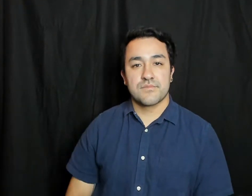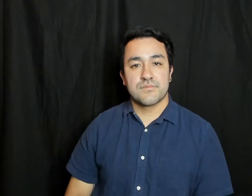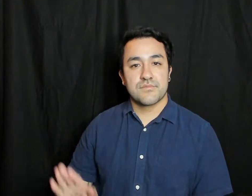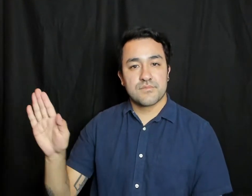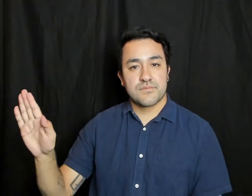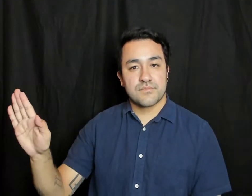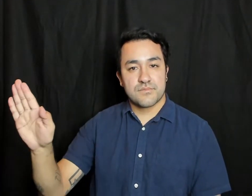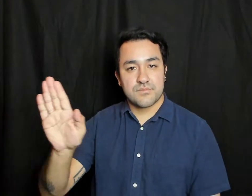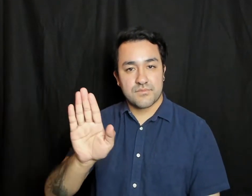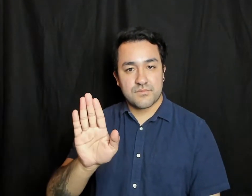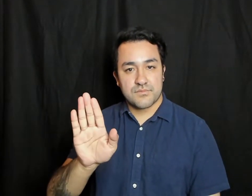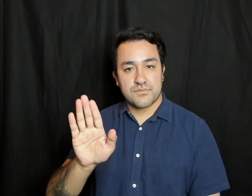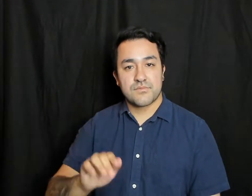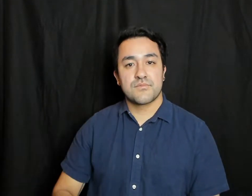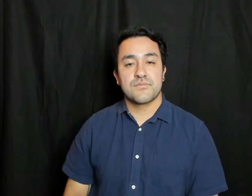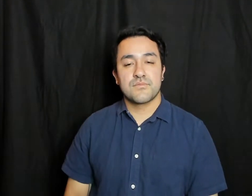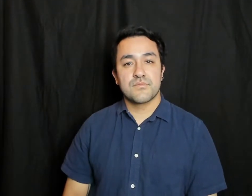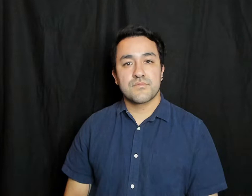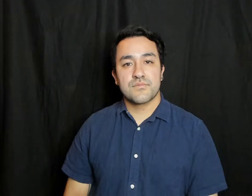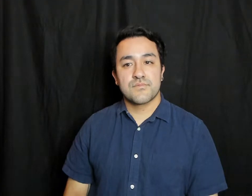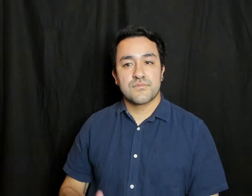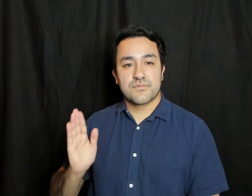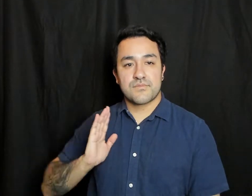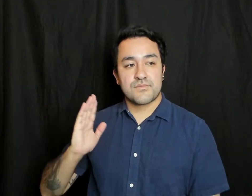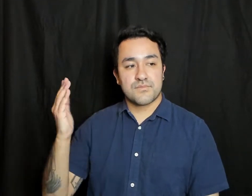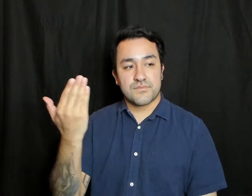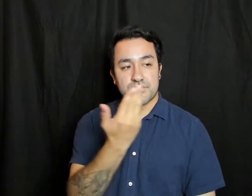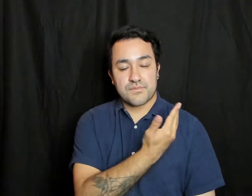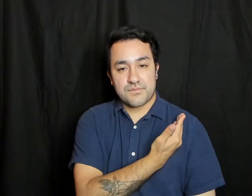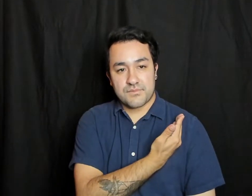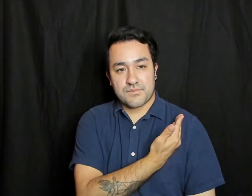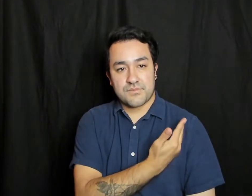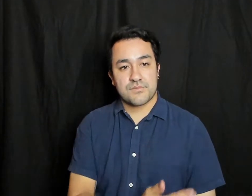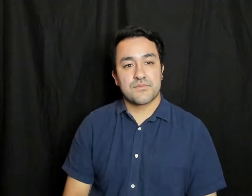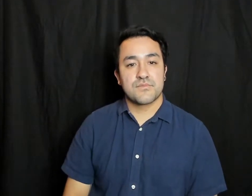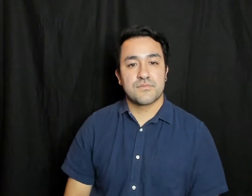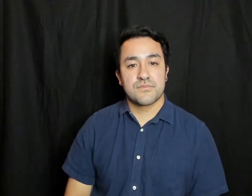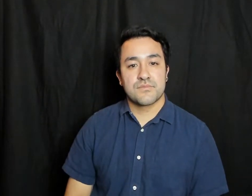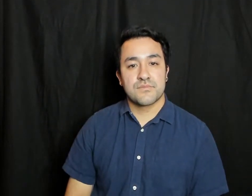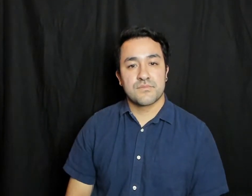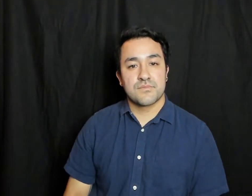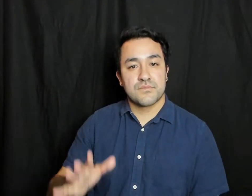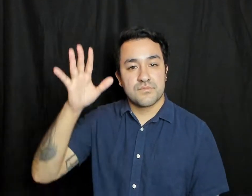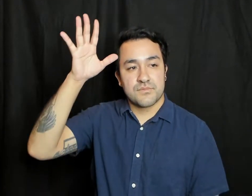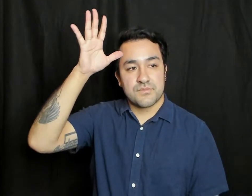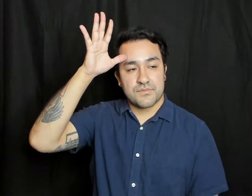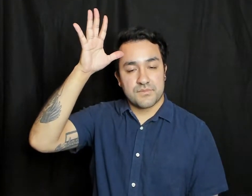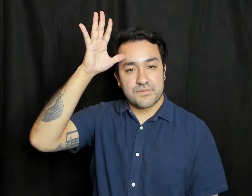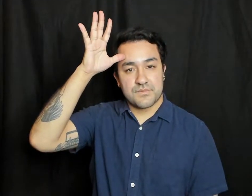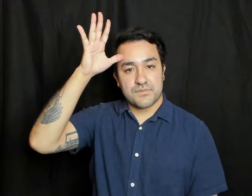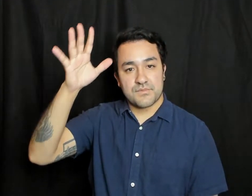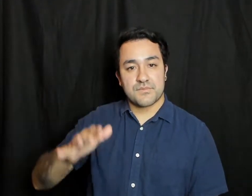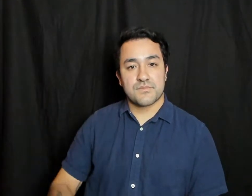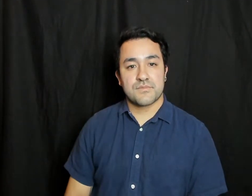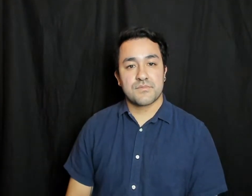(multiple people) Theirs (all of us) Ours FATHER